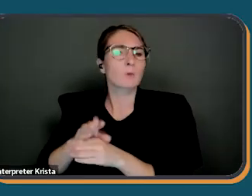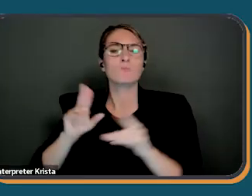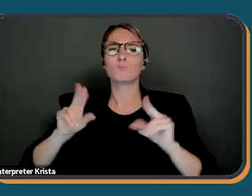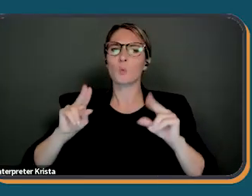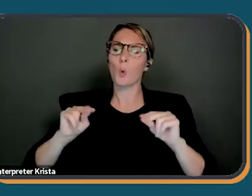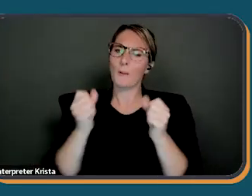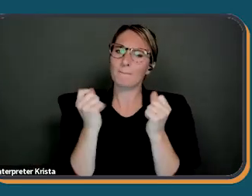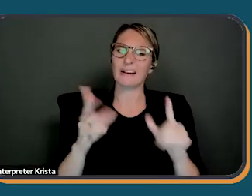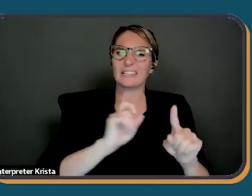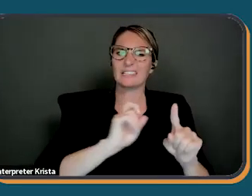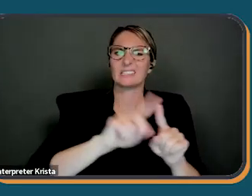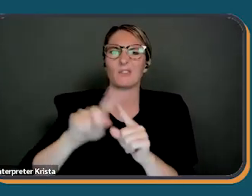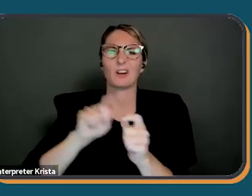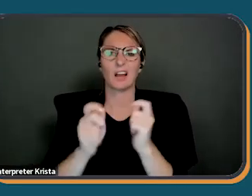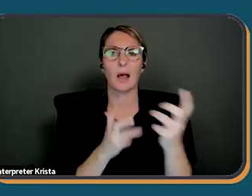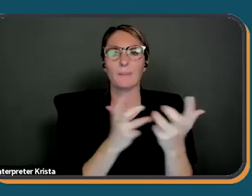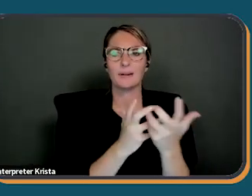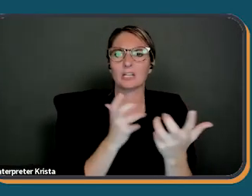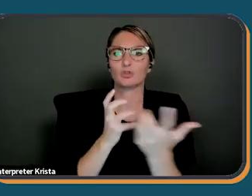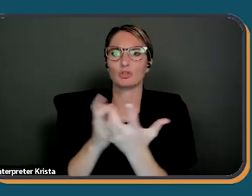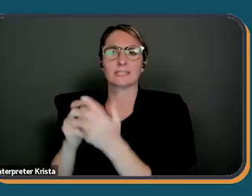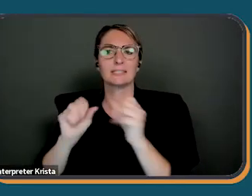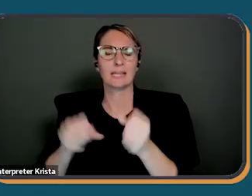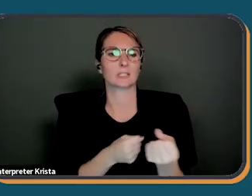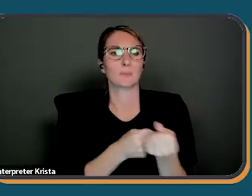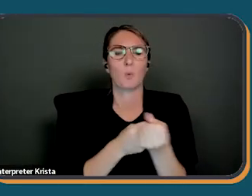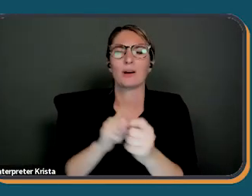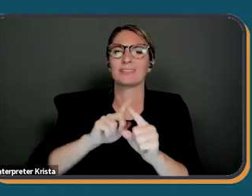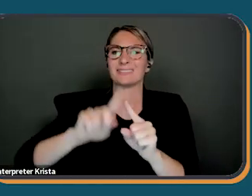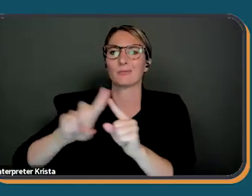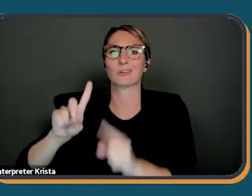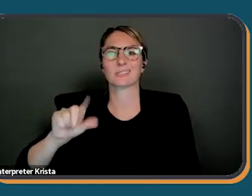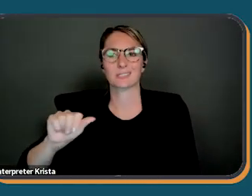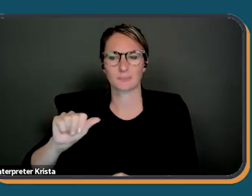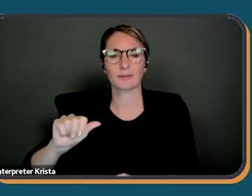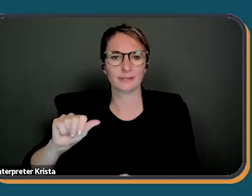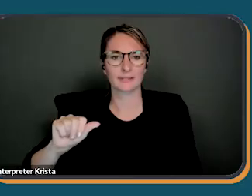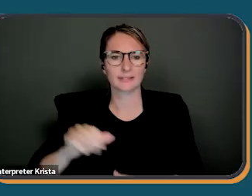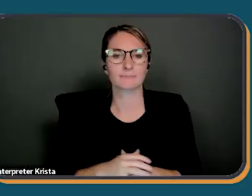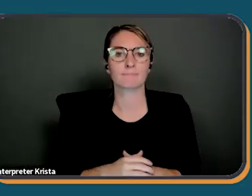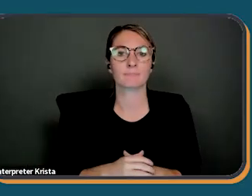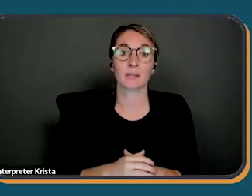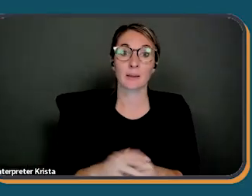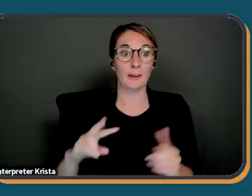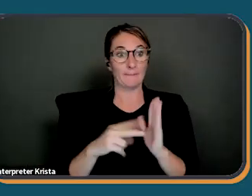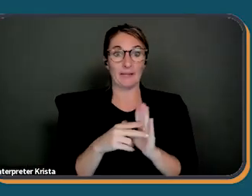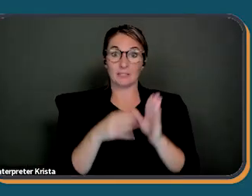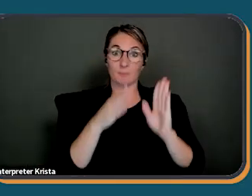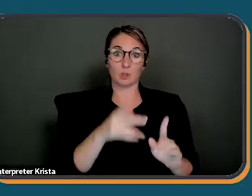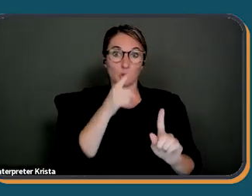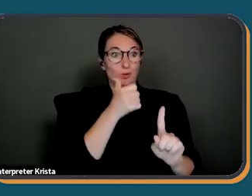across multiple disability types. Also not every person with the same disability